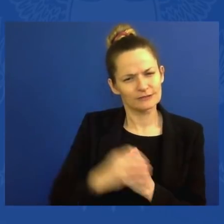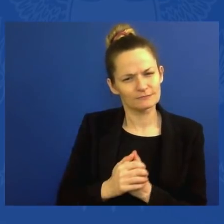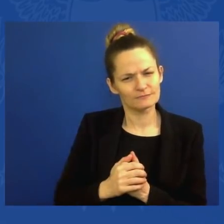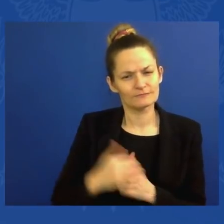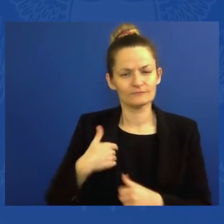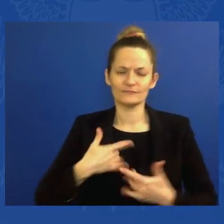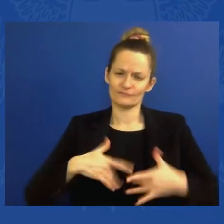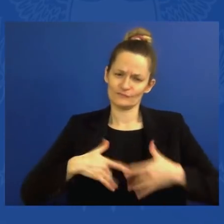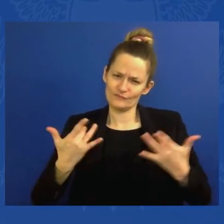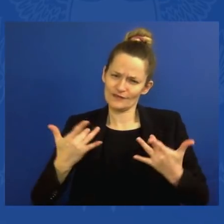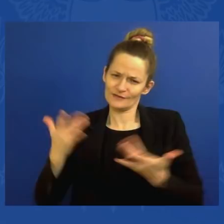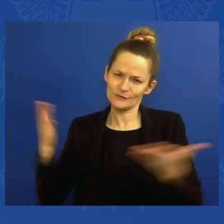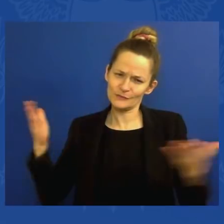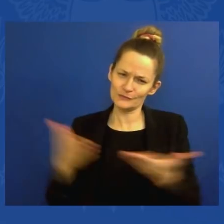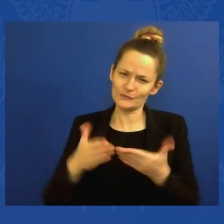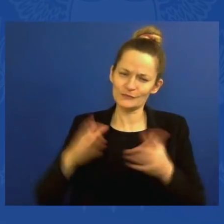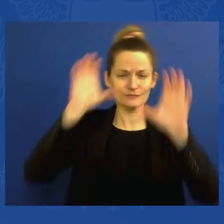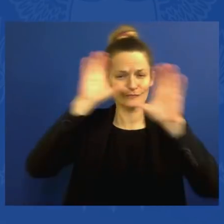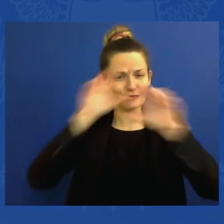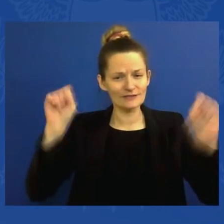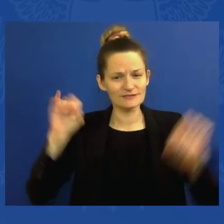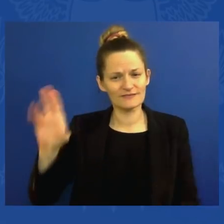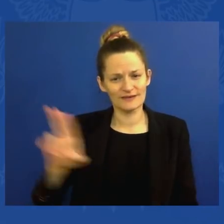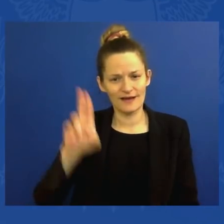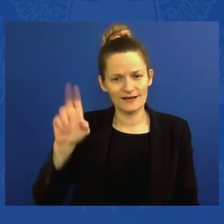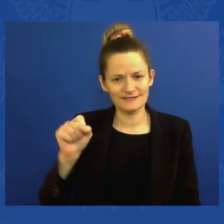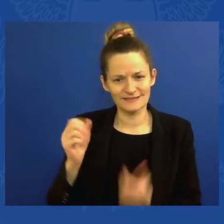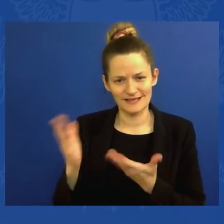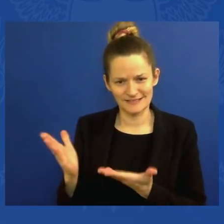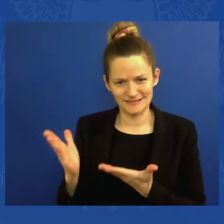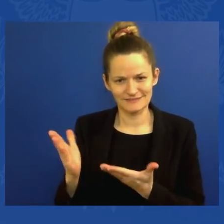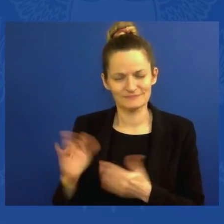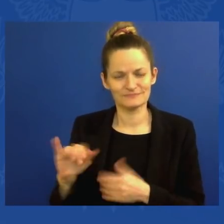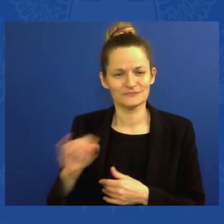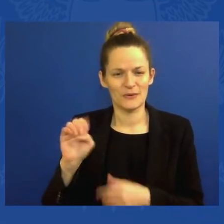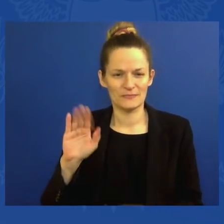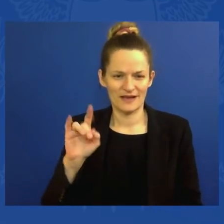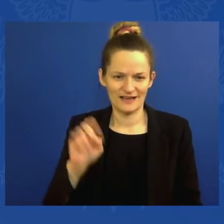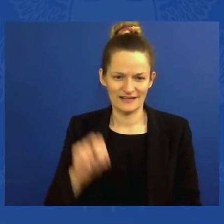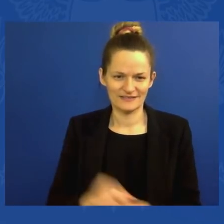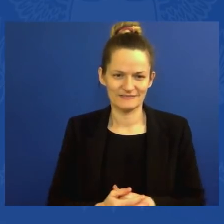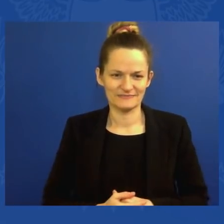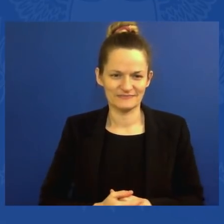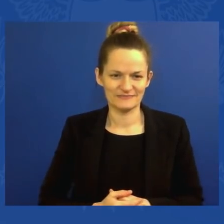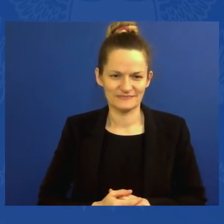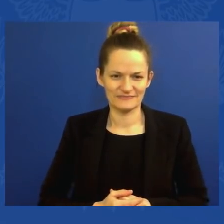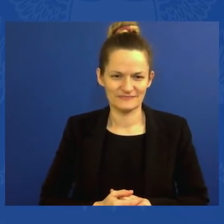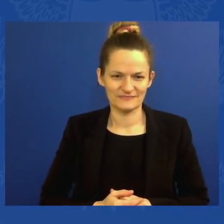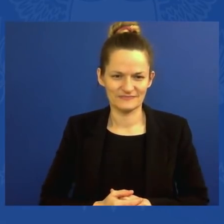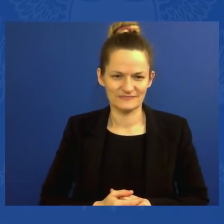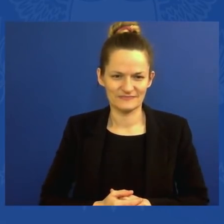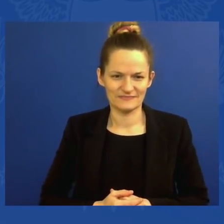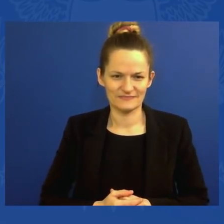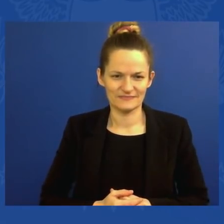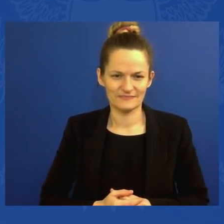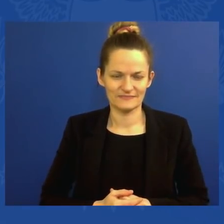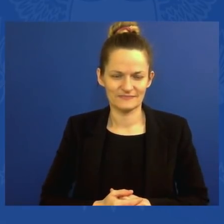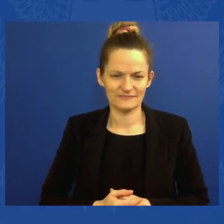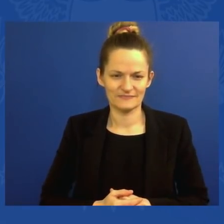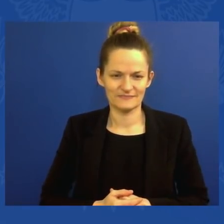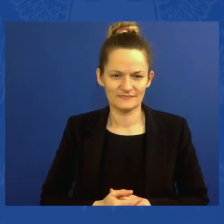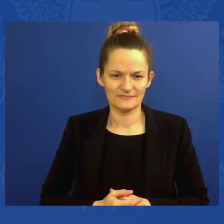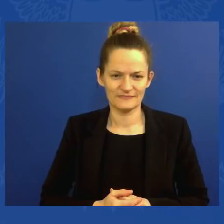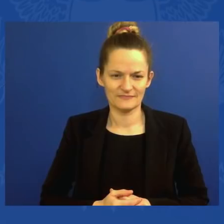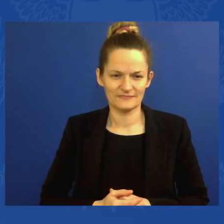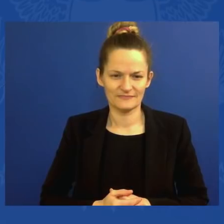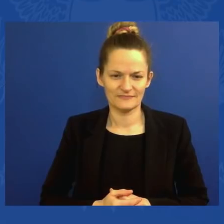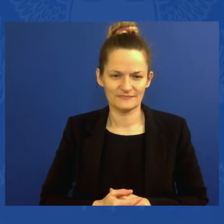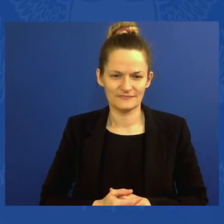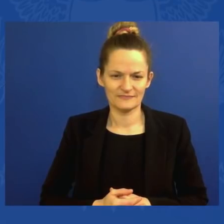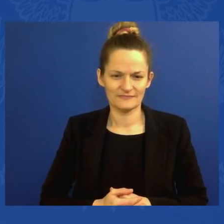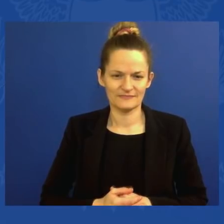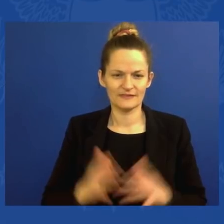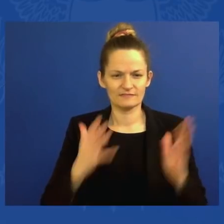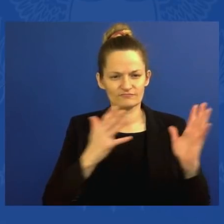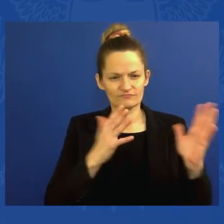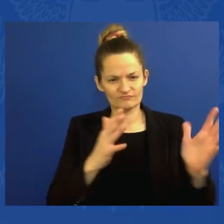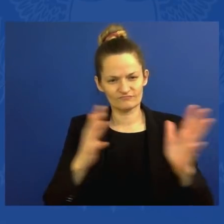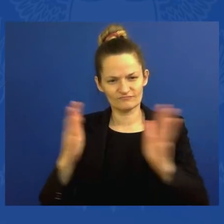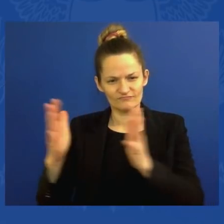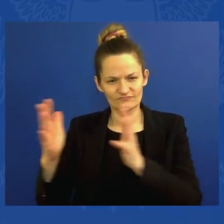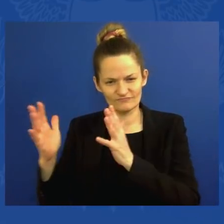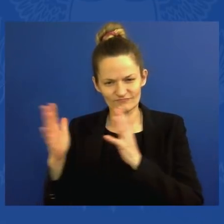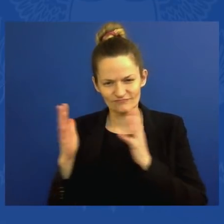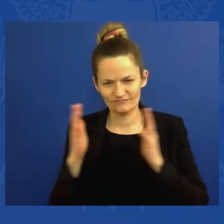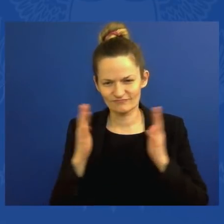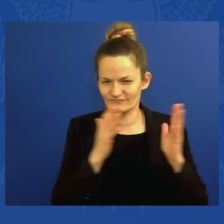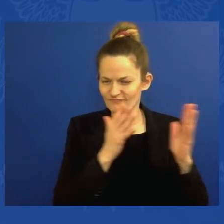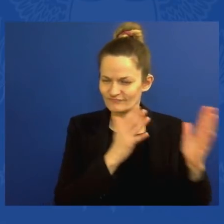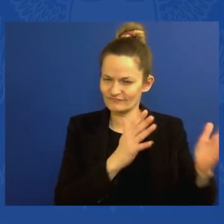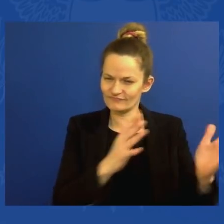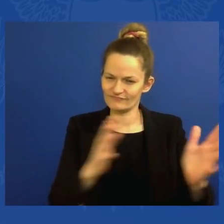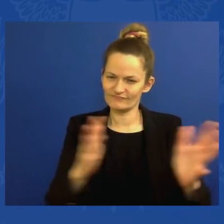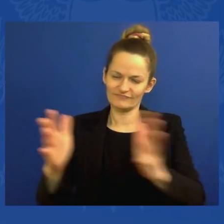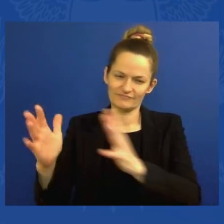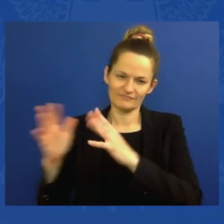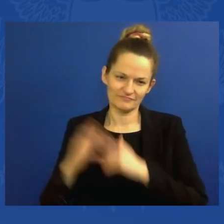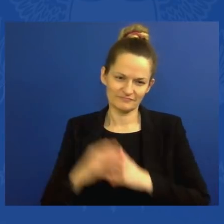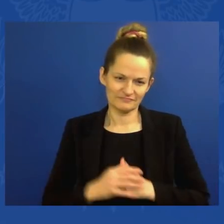The President: What Johnny didn't tell you: